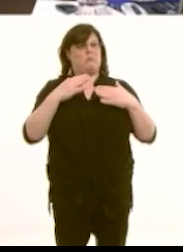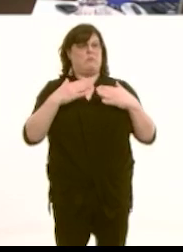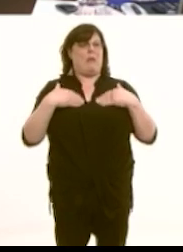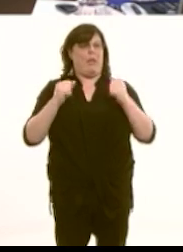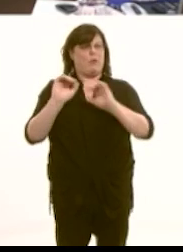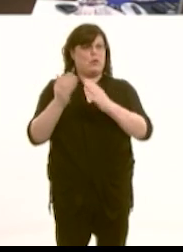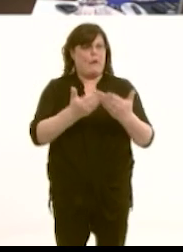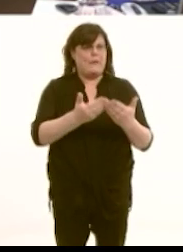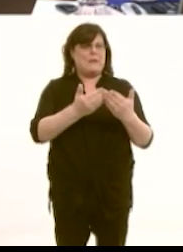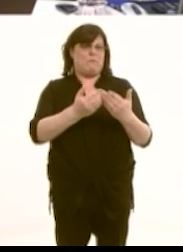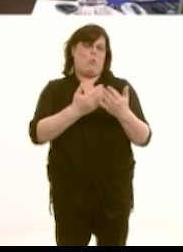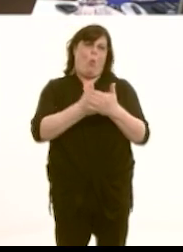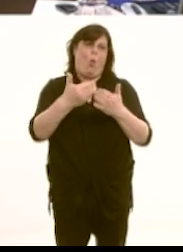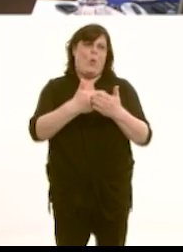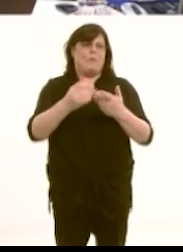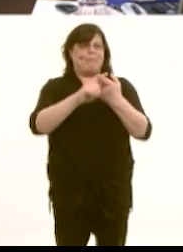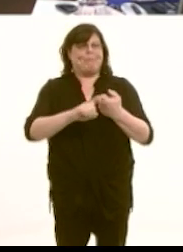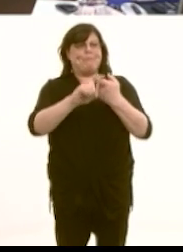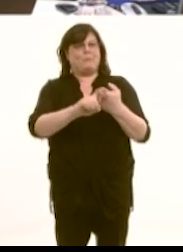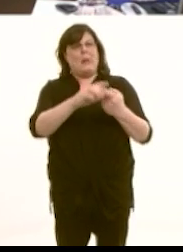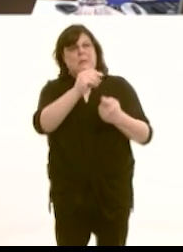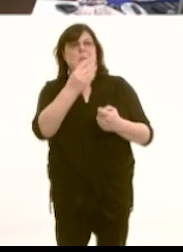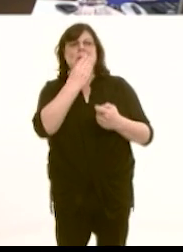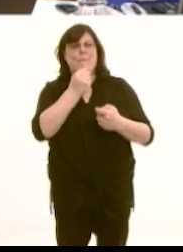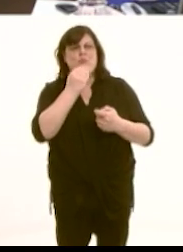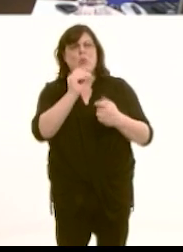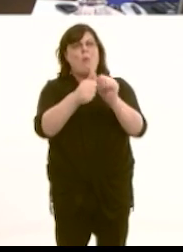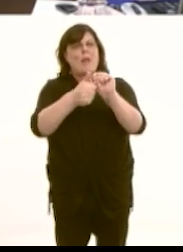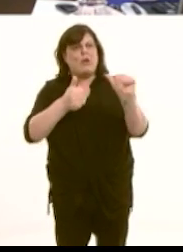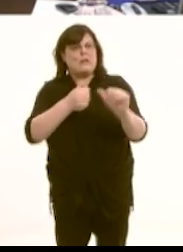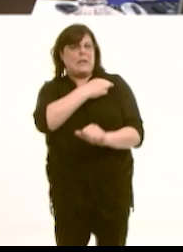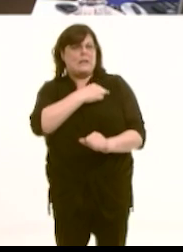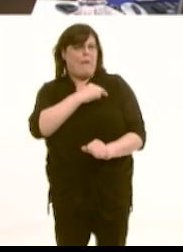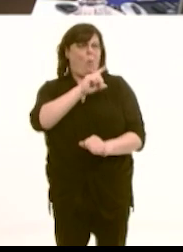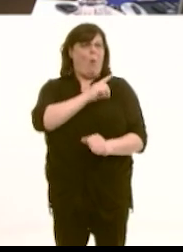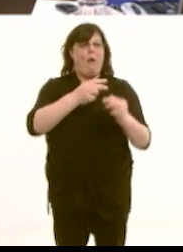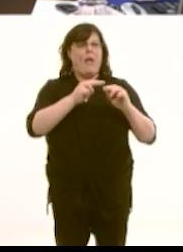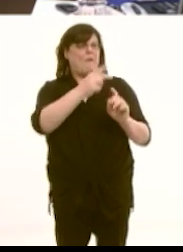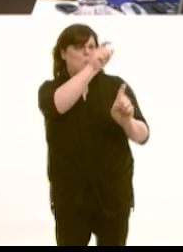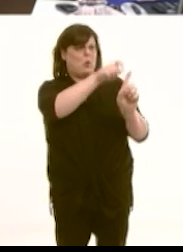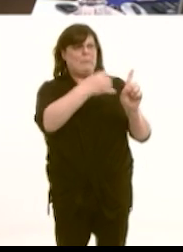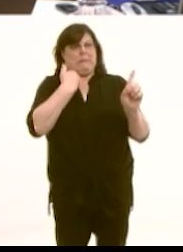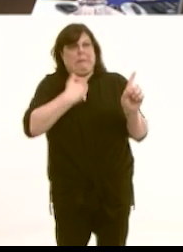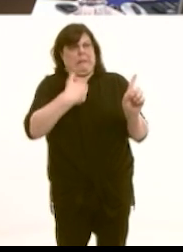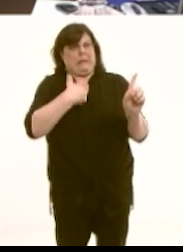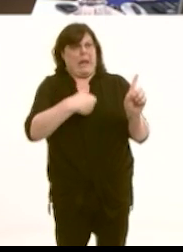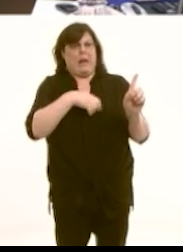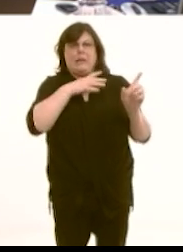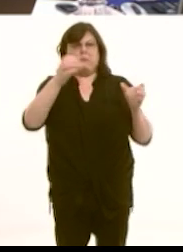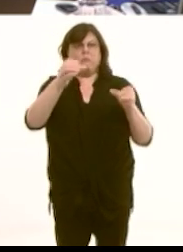staff, particularly when there are problems where people, perhaps, are sick, of course, to ensure that a temporary service is available for patients.